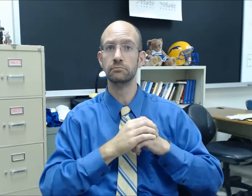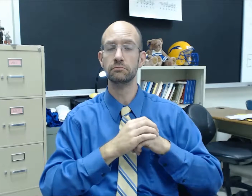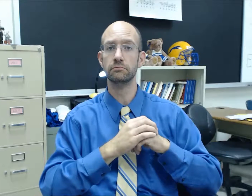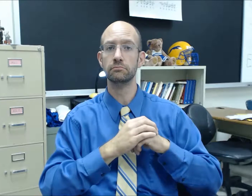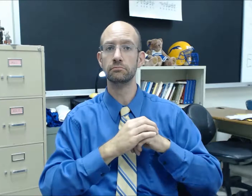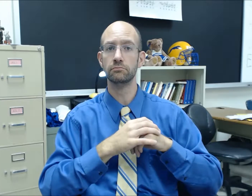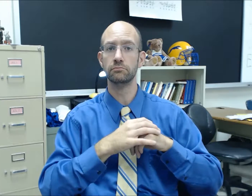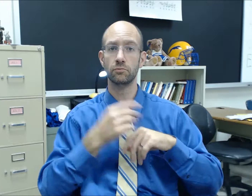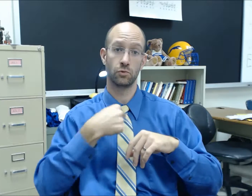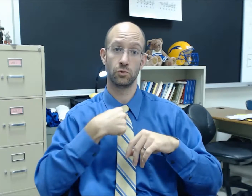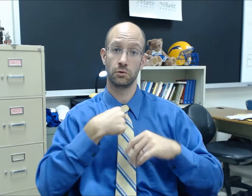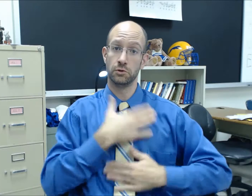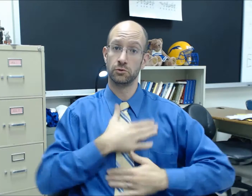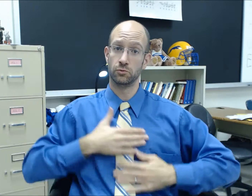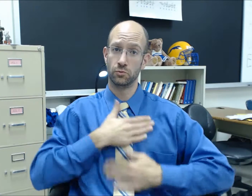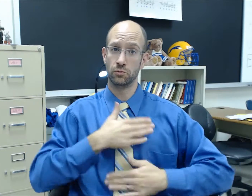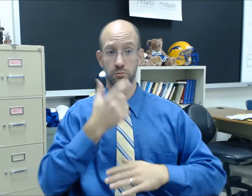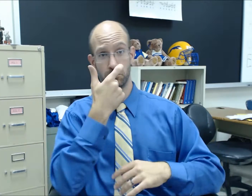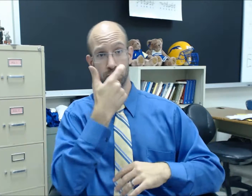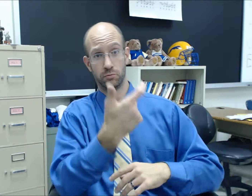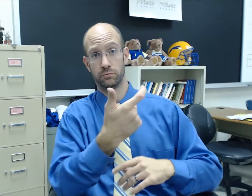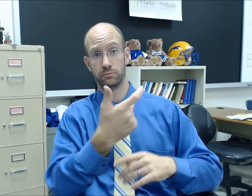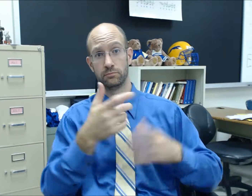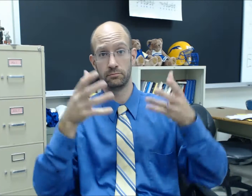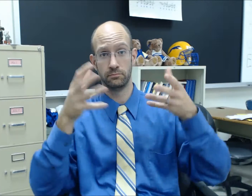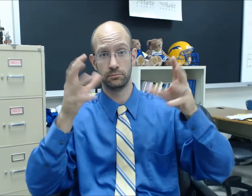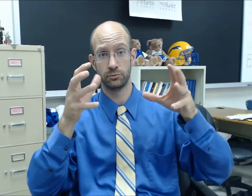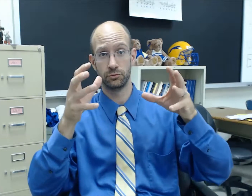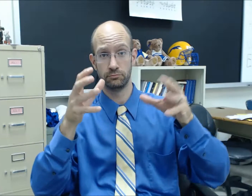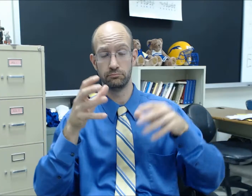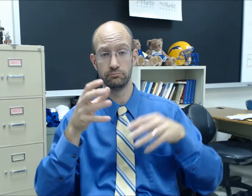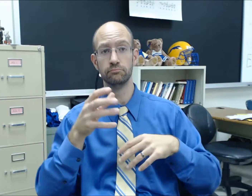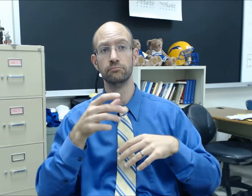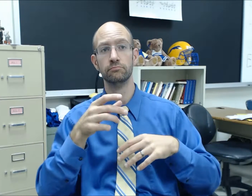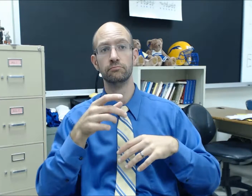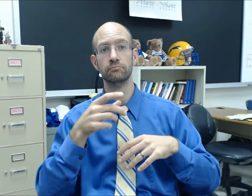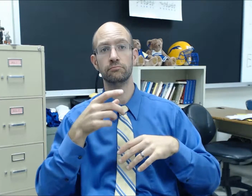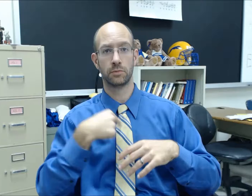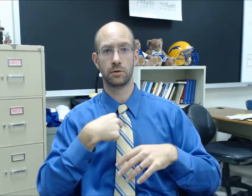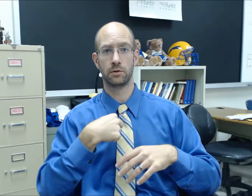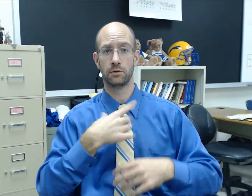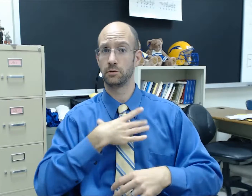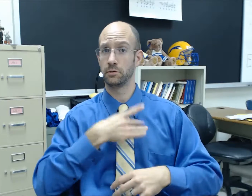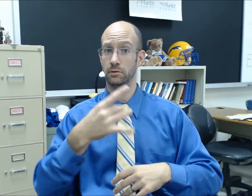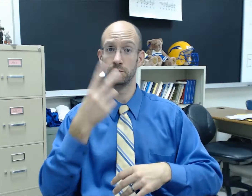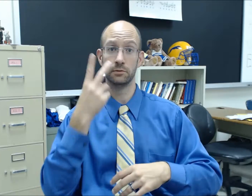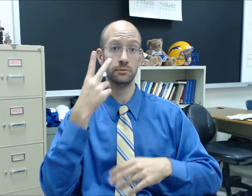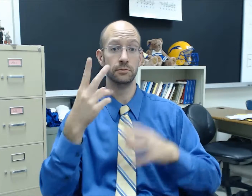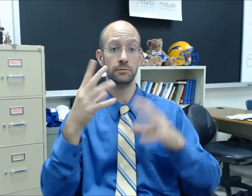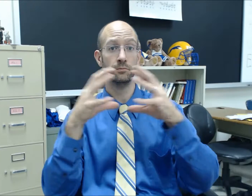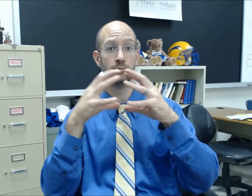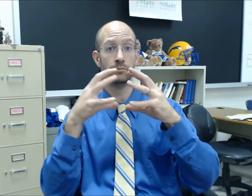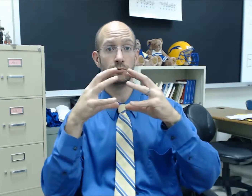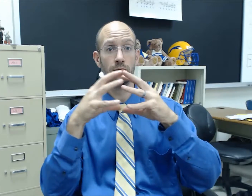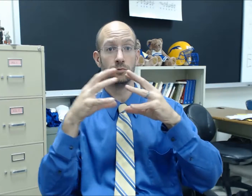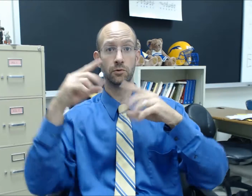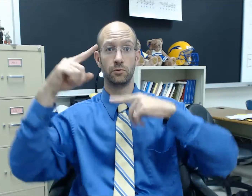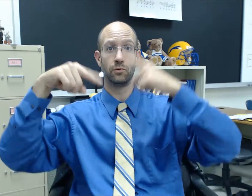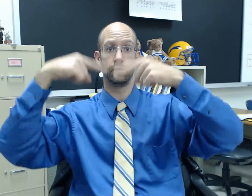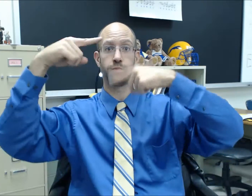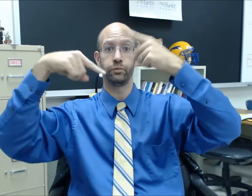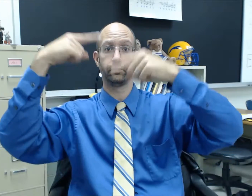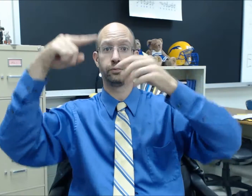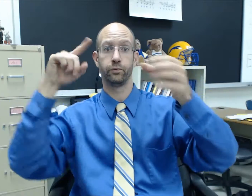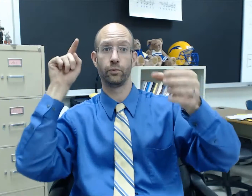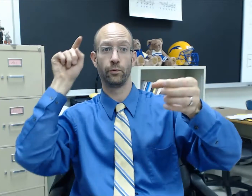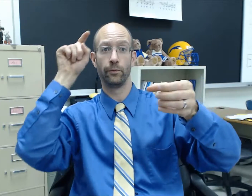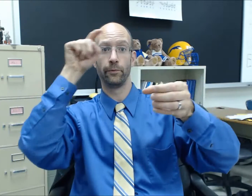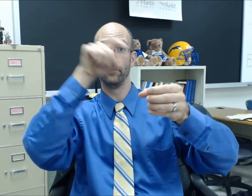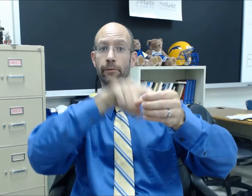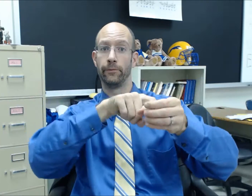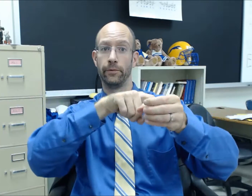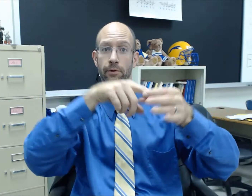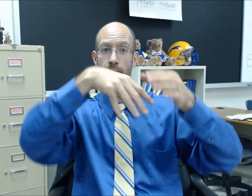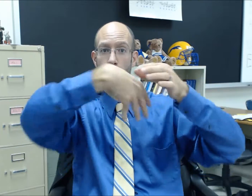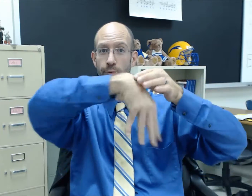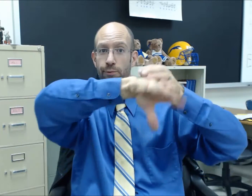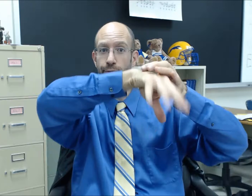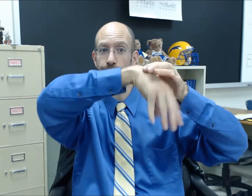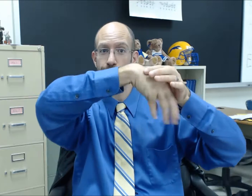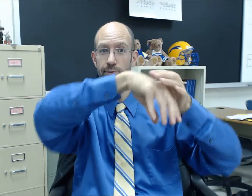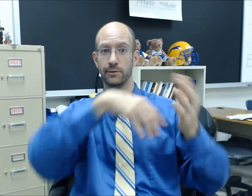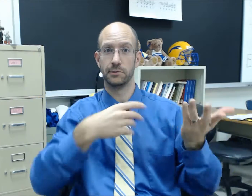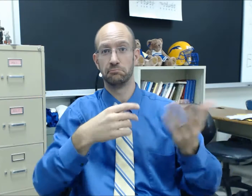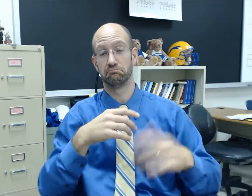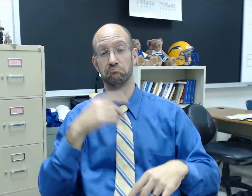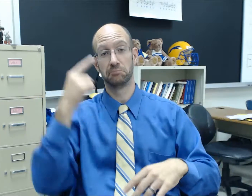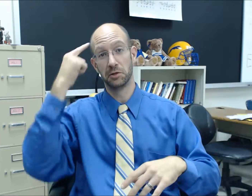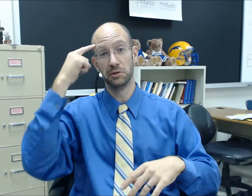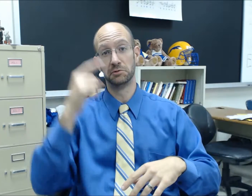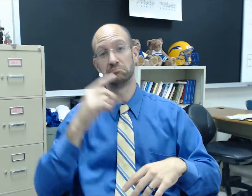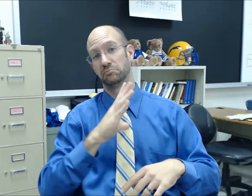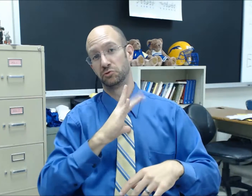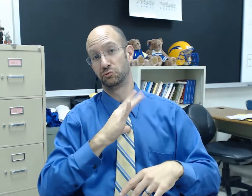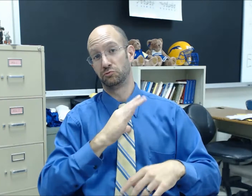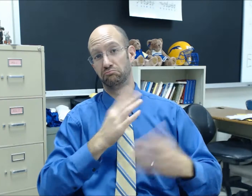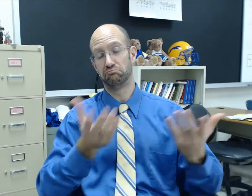I enjoy watching basketball. I like seeing the ball going through the net. I think that is cool.